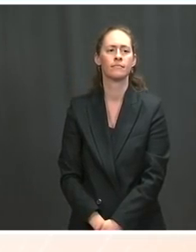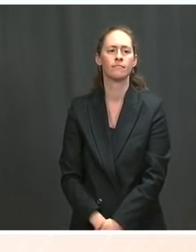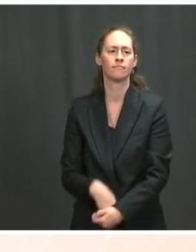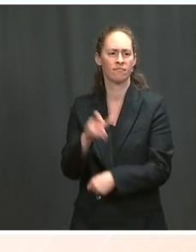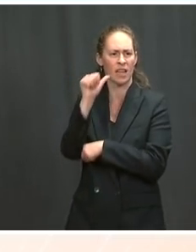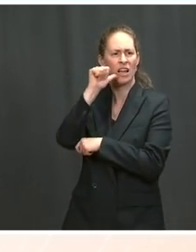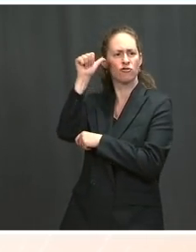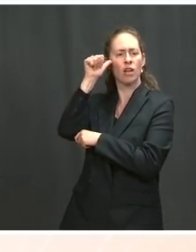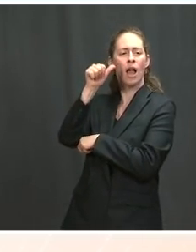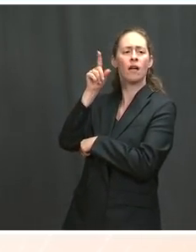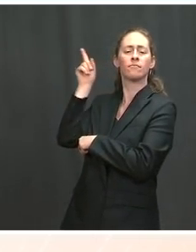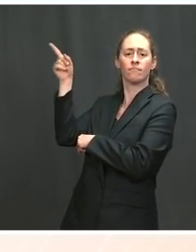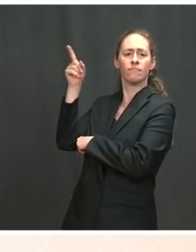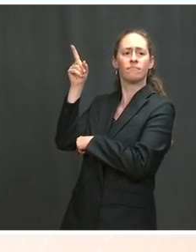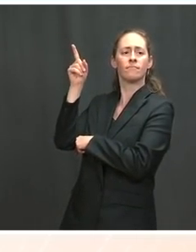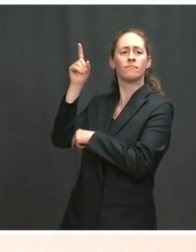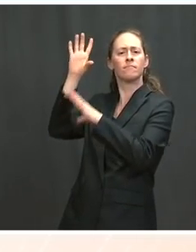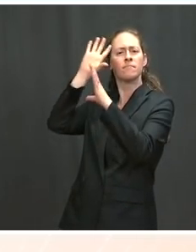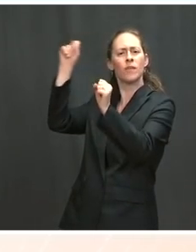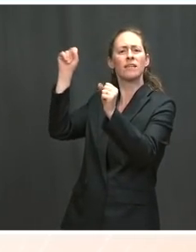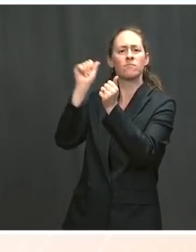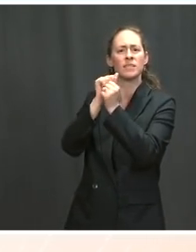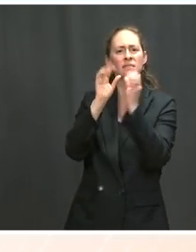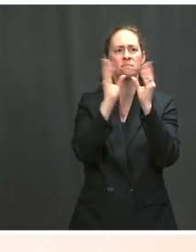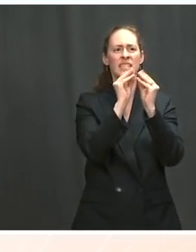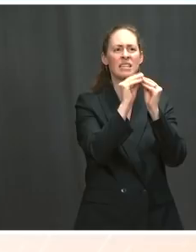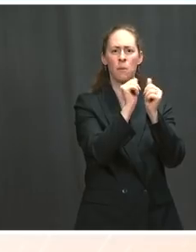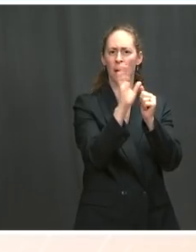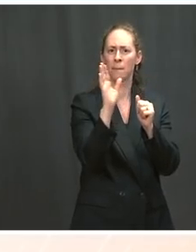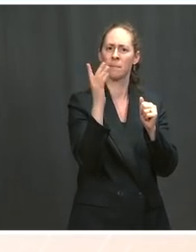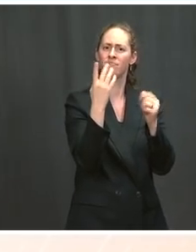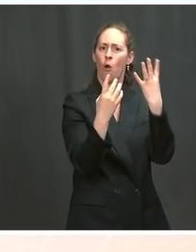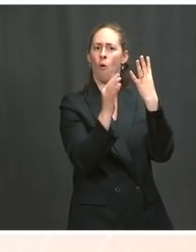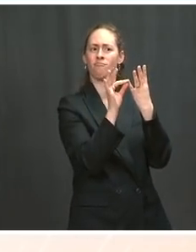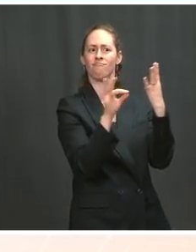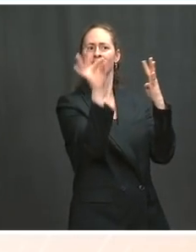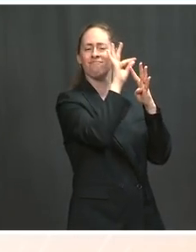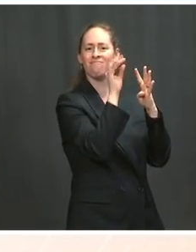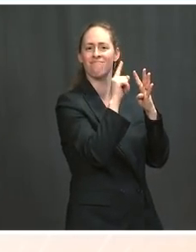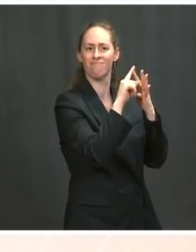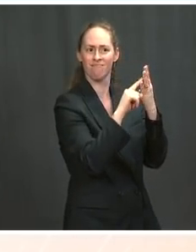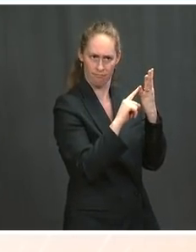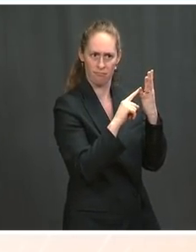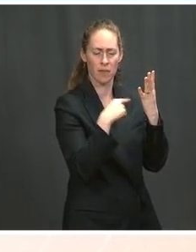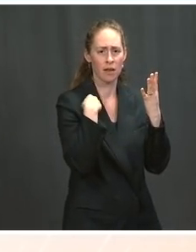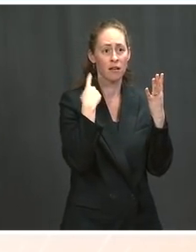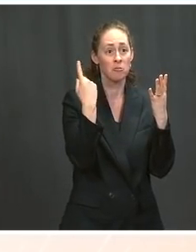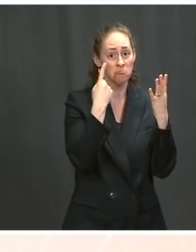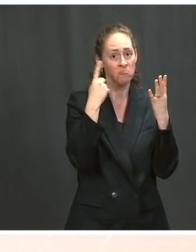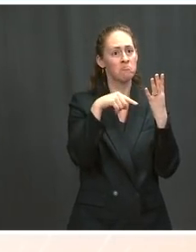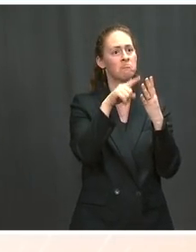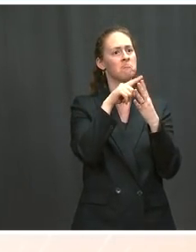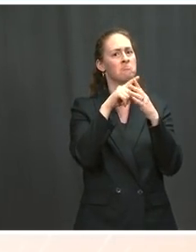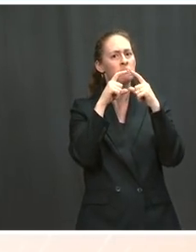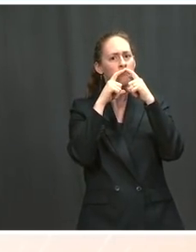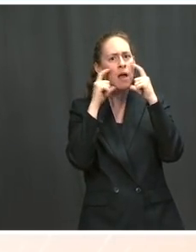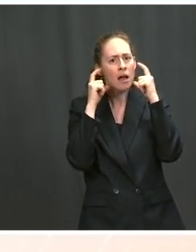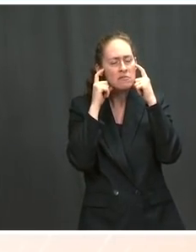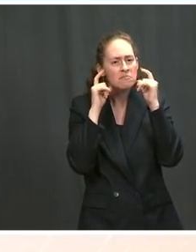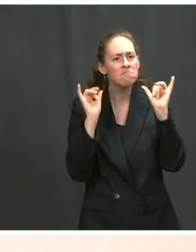Yeah, we -- they were all still wearing masks. You know, the CDC guidance says that vaccinated Americans can gather in small groups inside without masks.